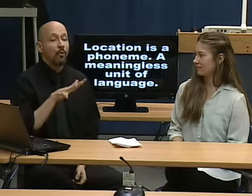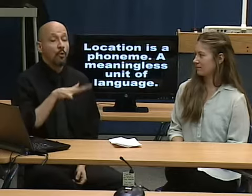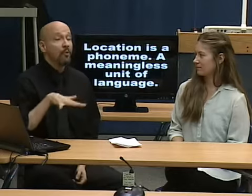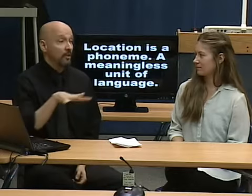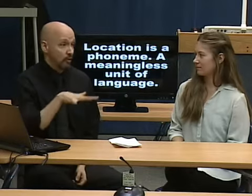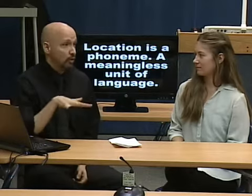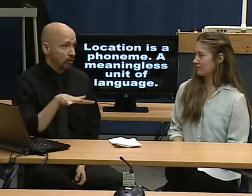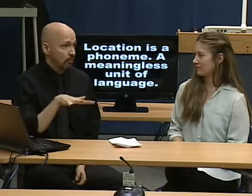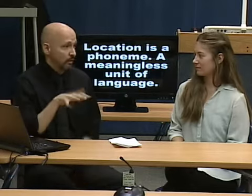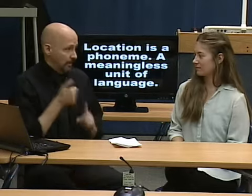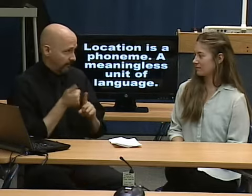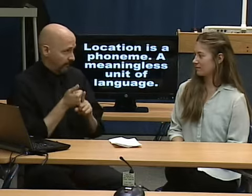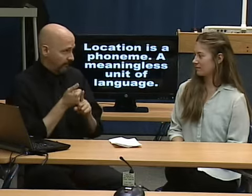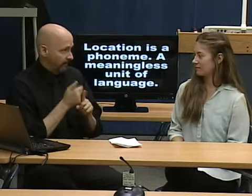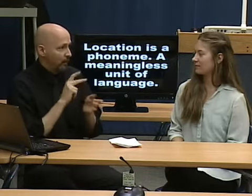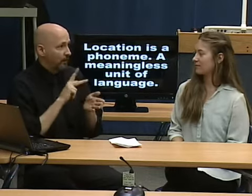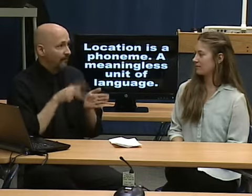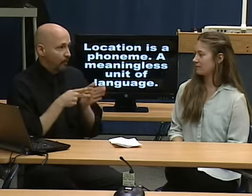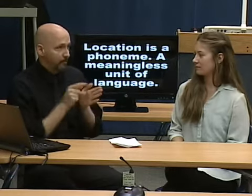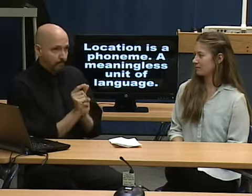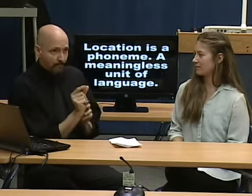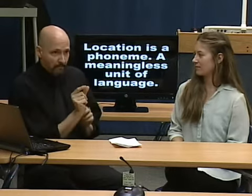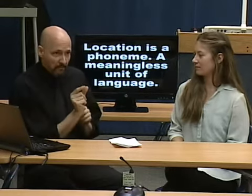Location itself is a phoneme.